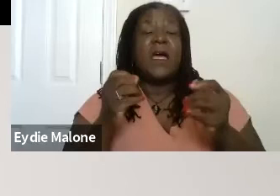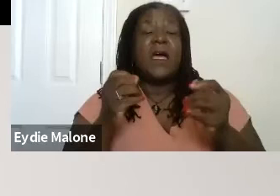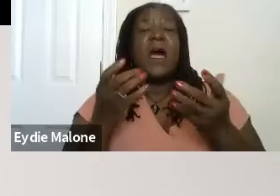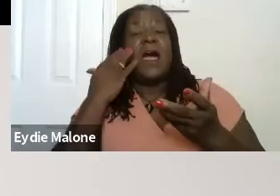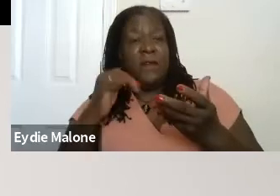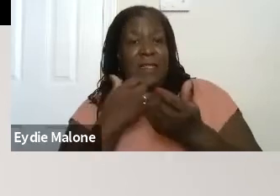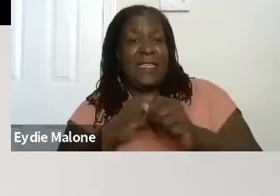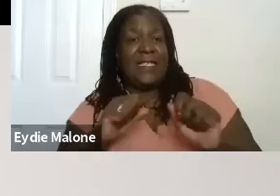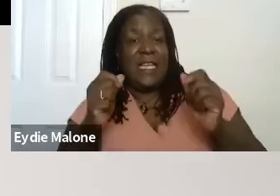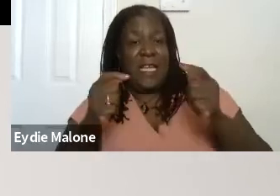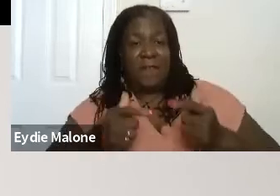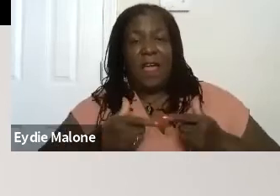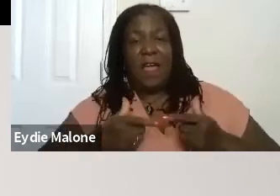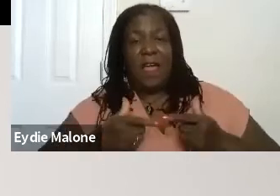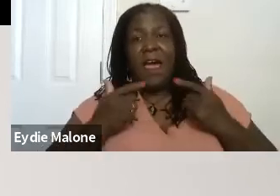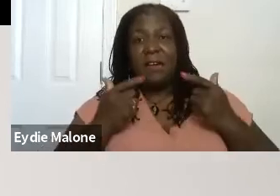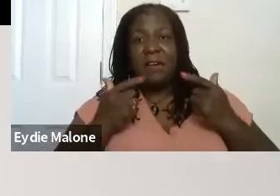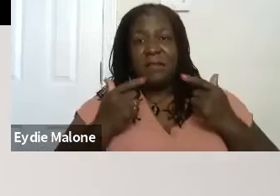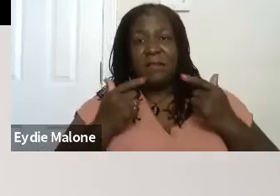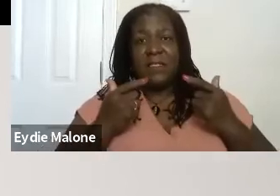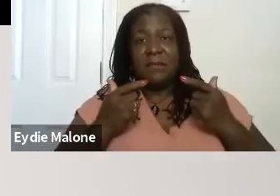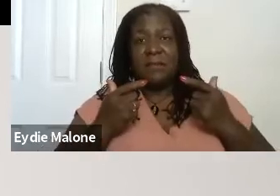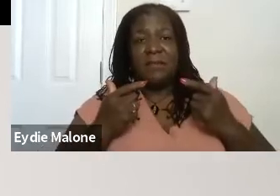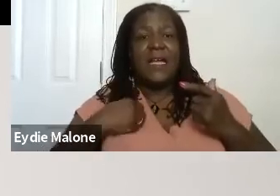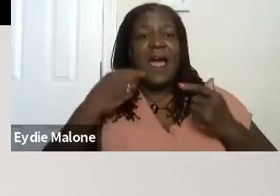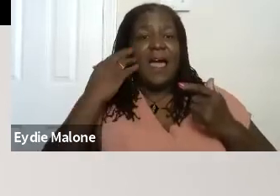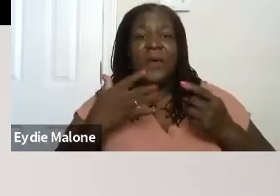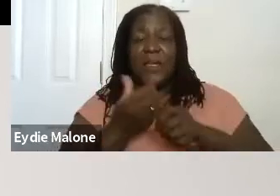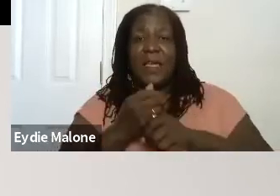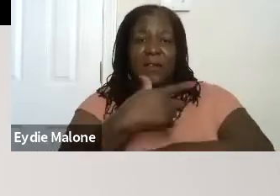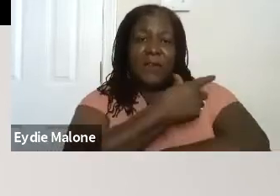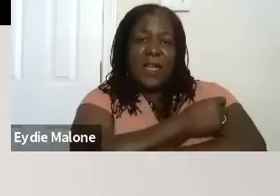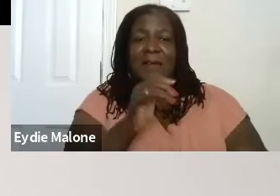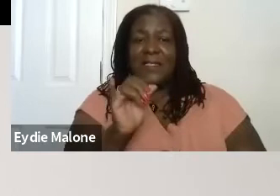save lives. And I know that getting your COVID shot is likely to help both you and the people